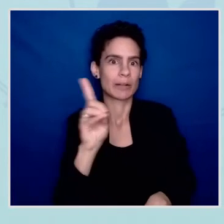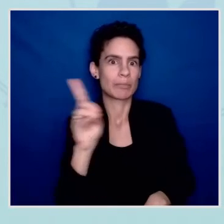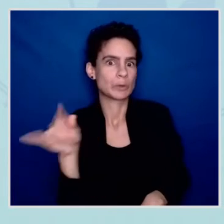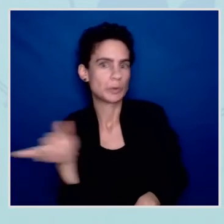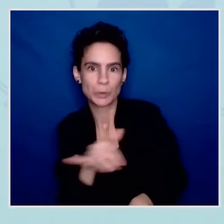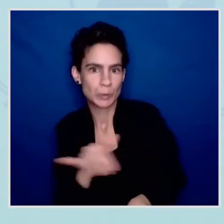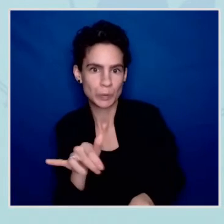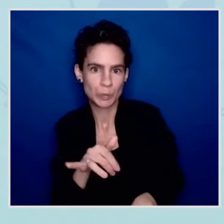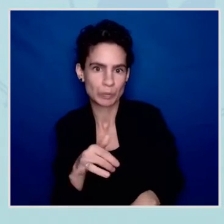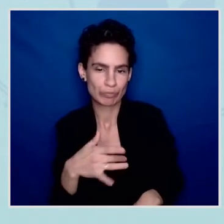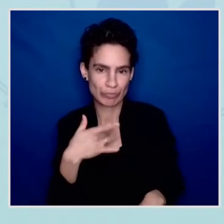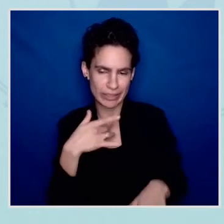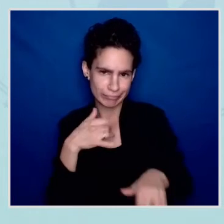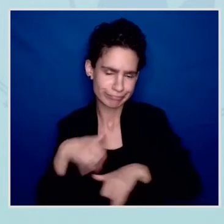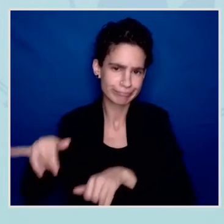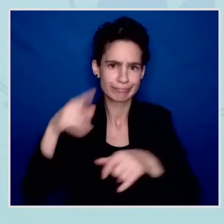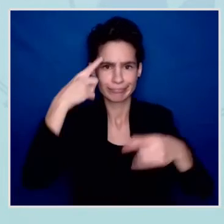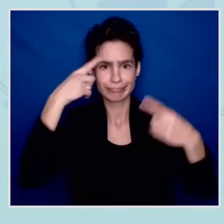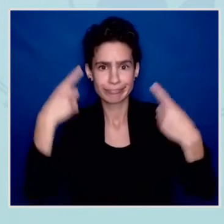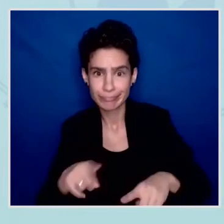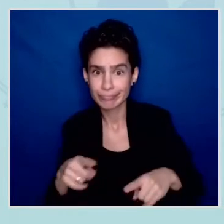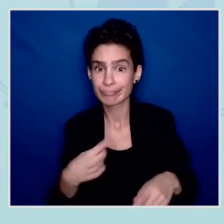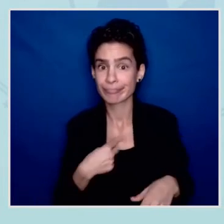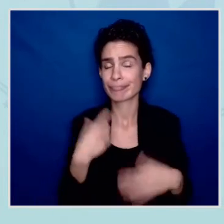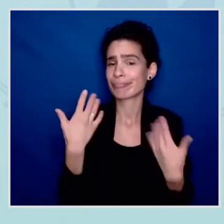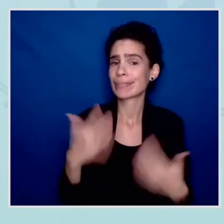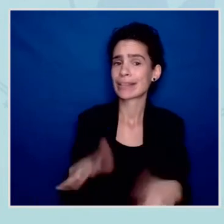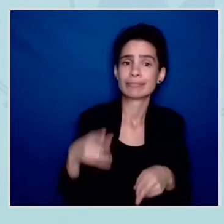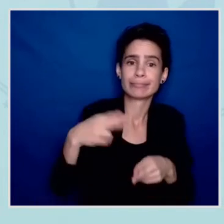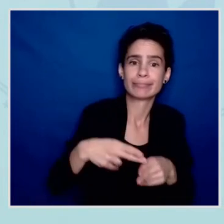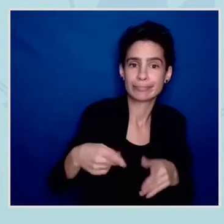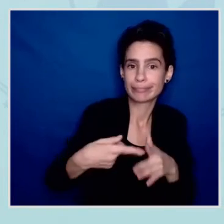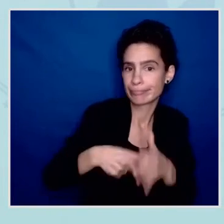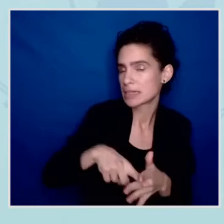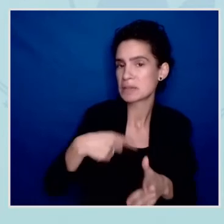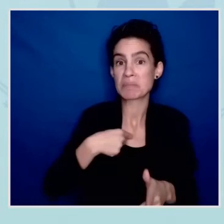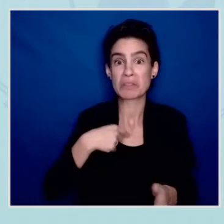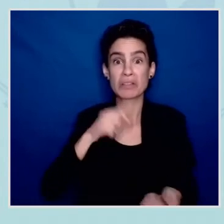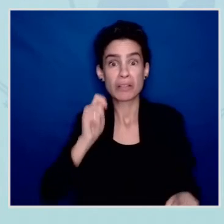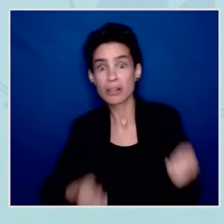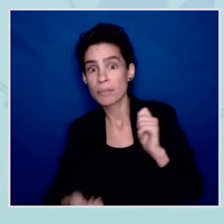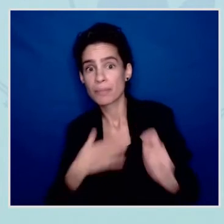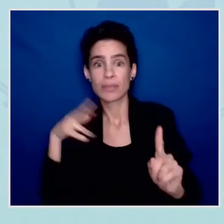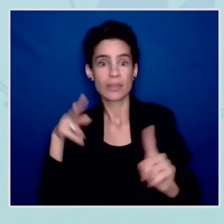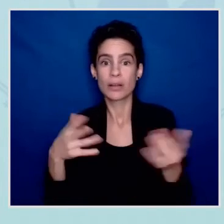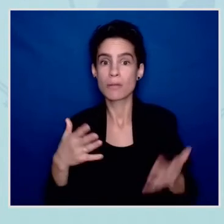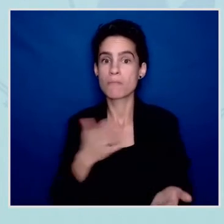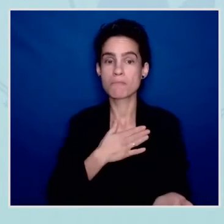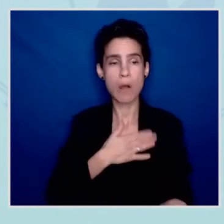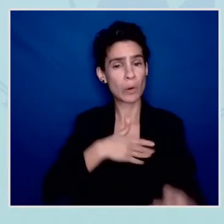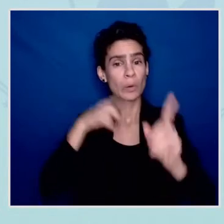DISAPPOINTED AND EMBARRASSED AND MORTIFIED THAT THE PRESIDENT'S CONDUCT, AS I AM,